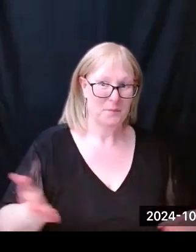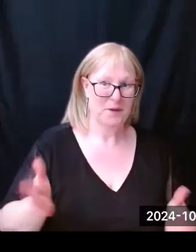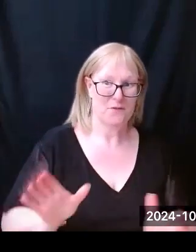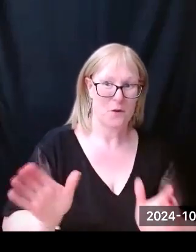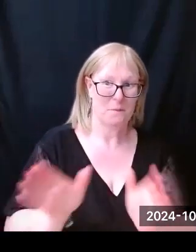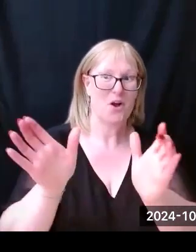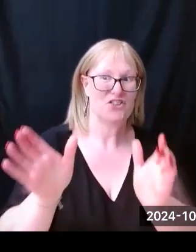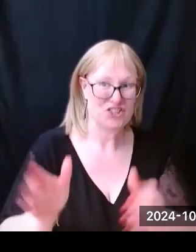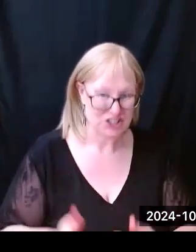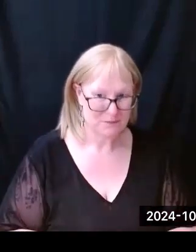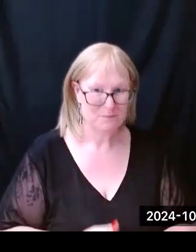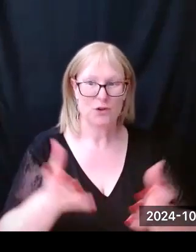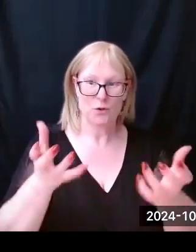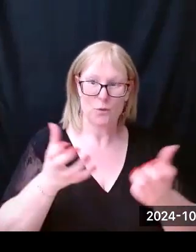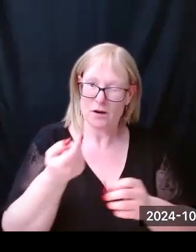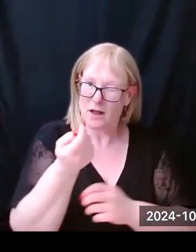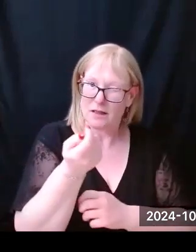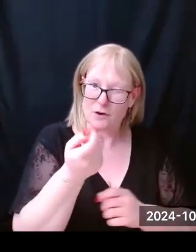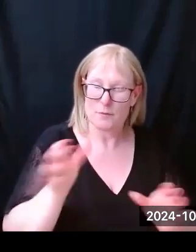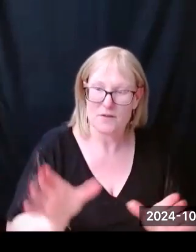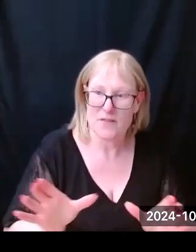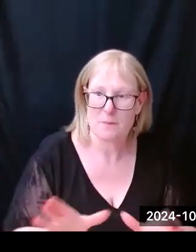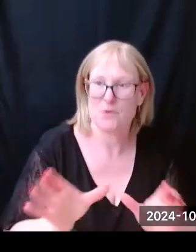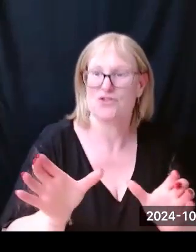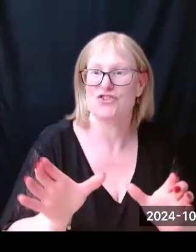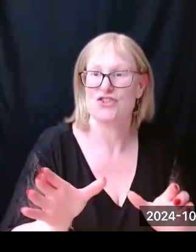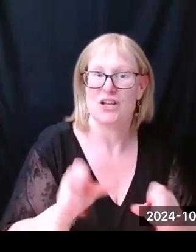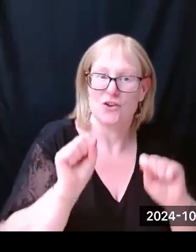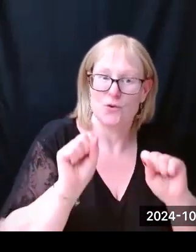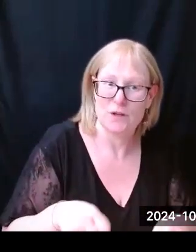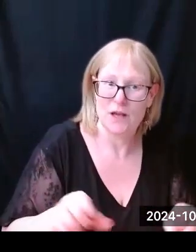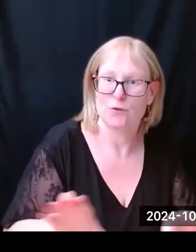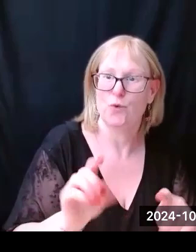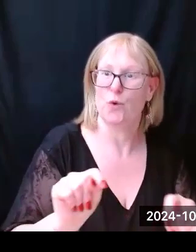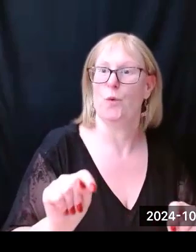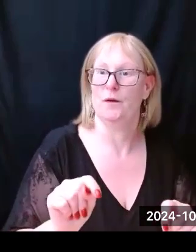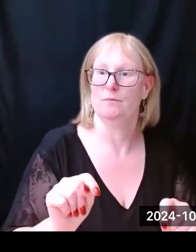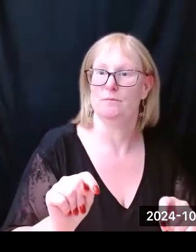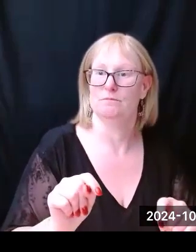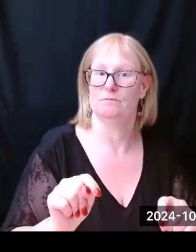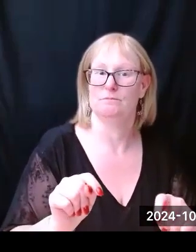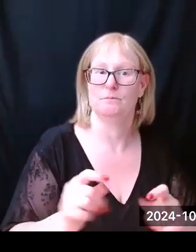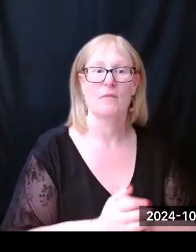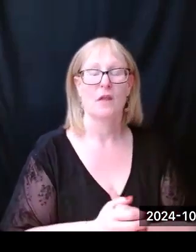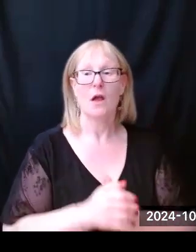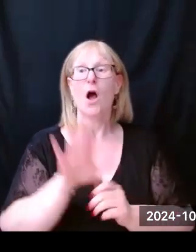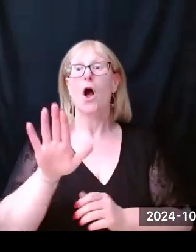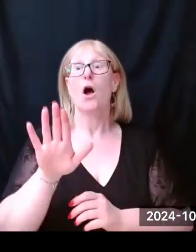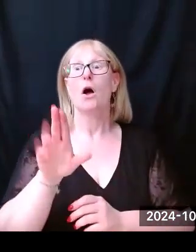we want a little bit of a push right in that zone of proximal development. The key word here is little right? Because if it's